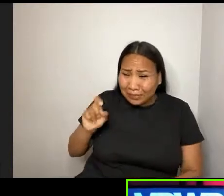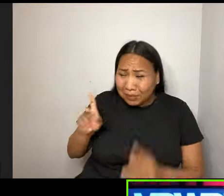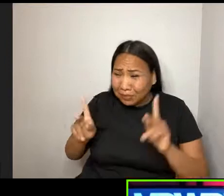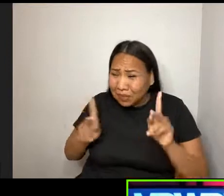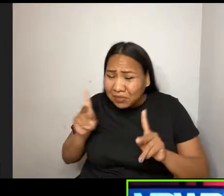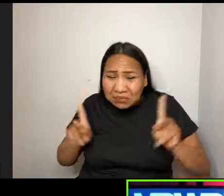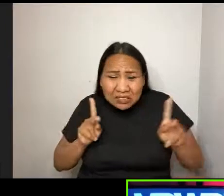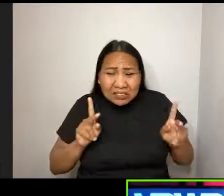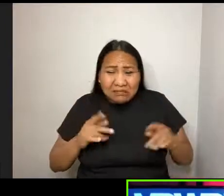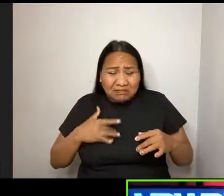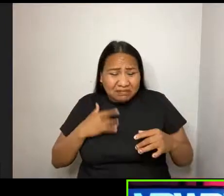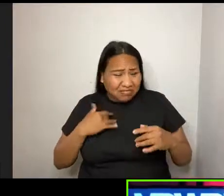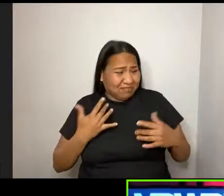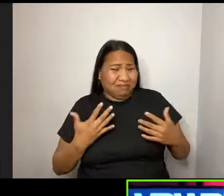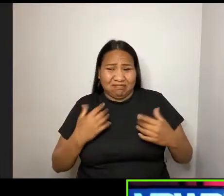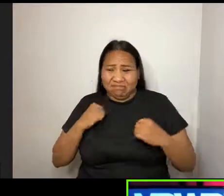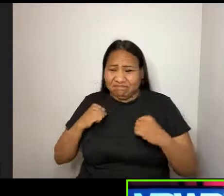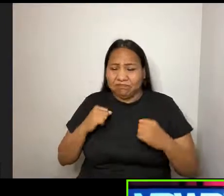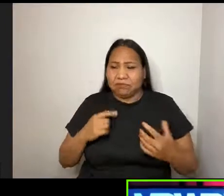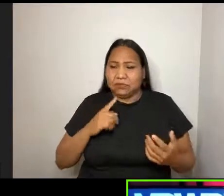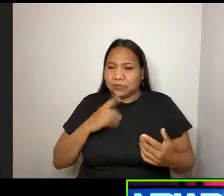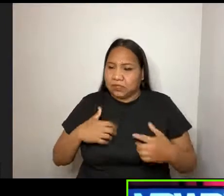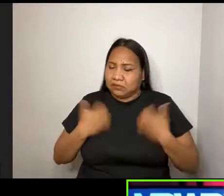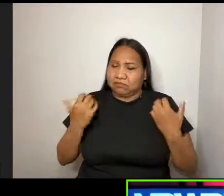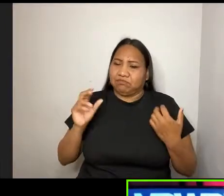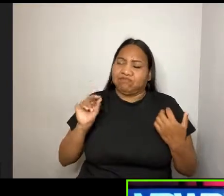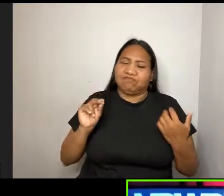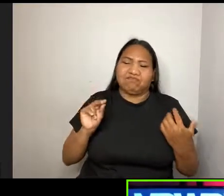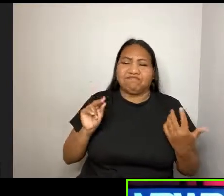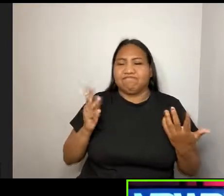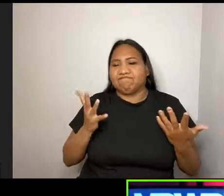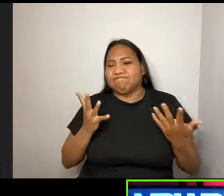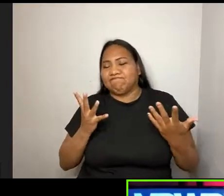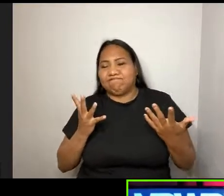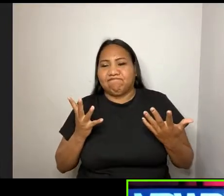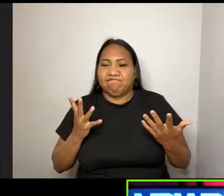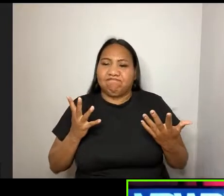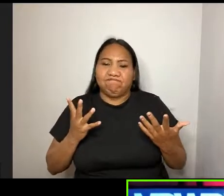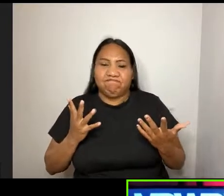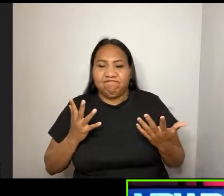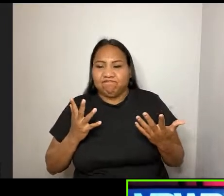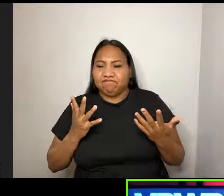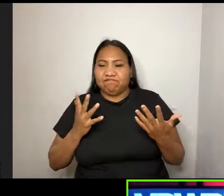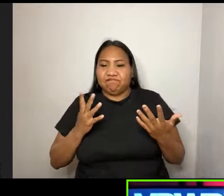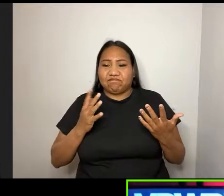the Native American -- we are all on stolen Native American land right now and Native American's